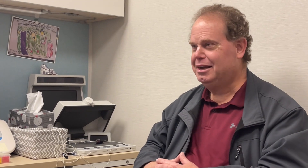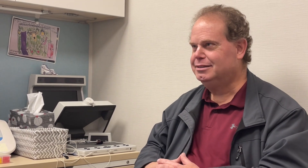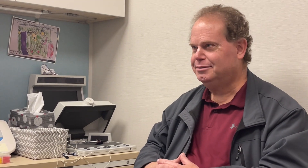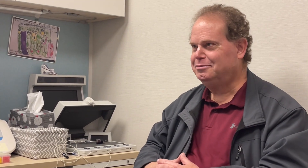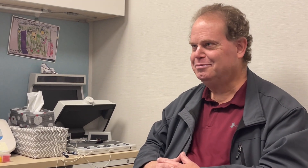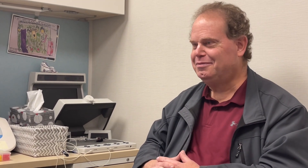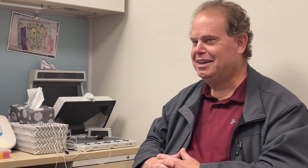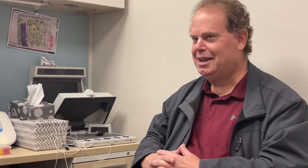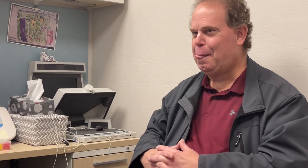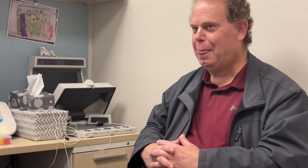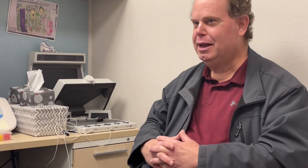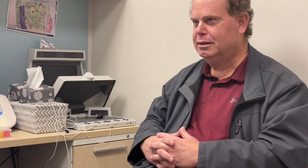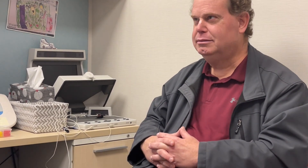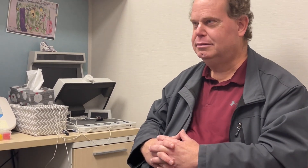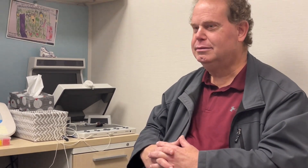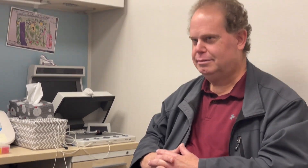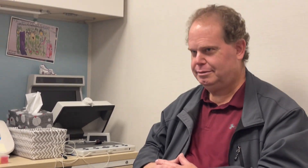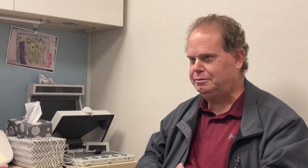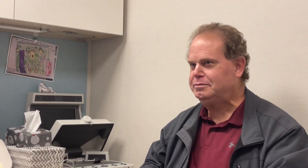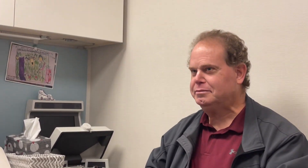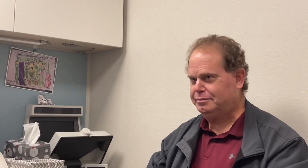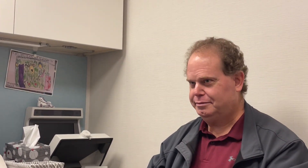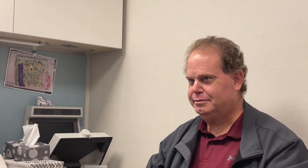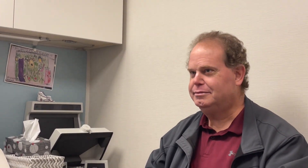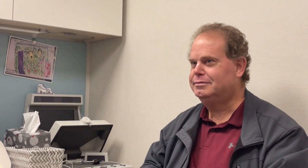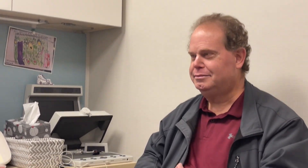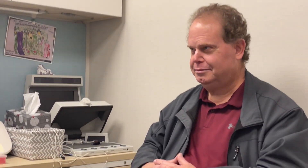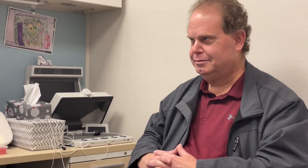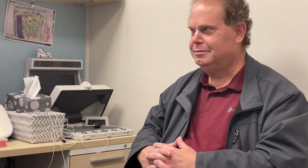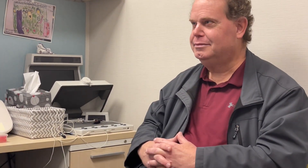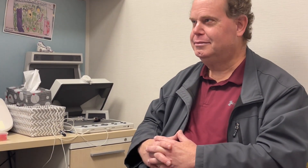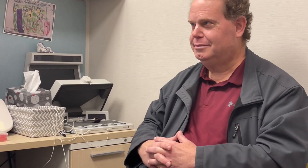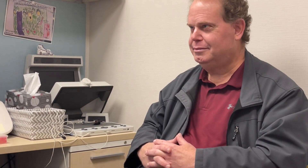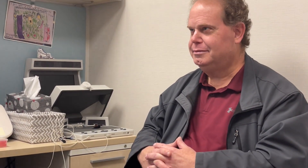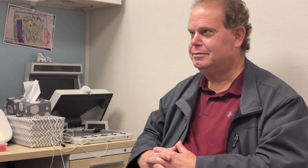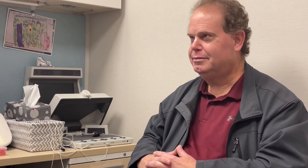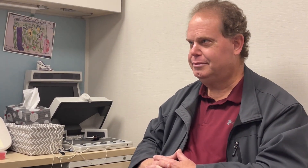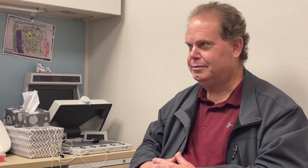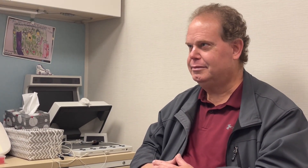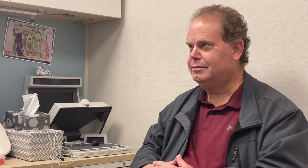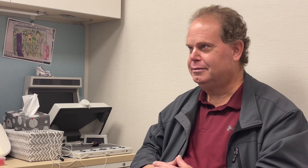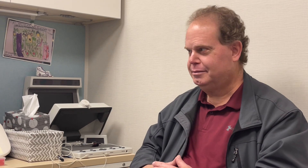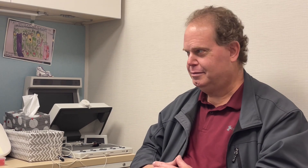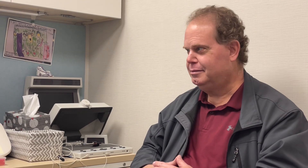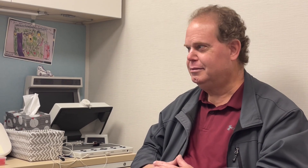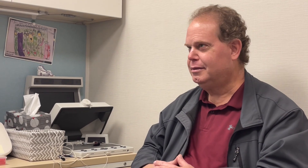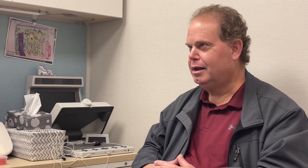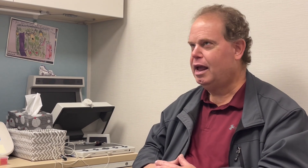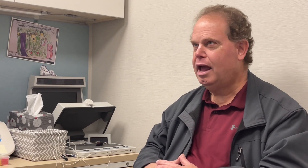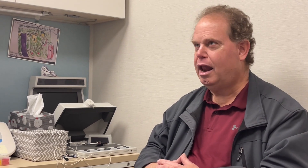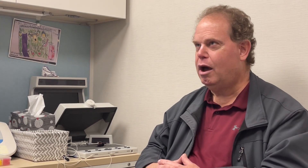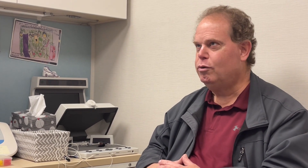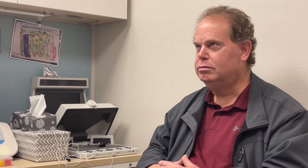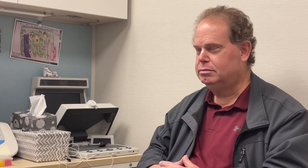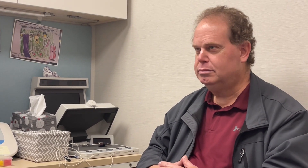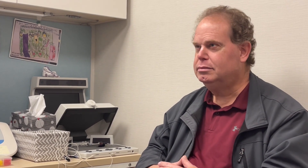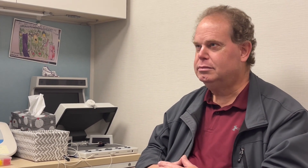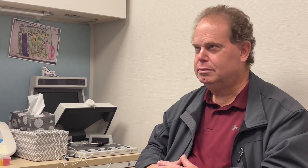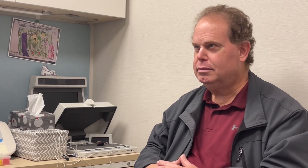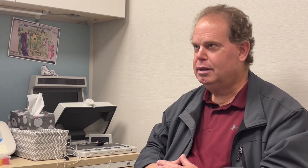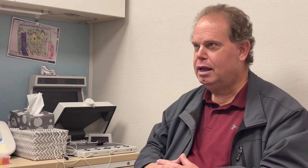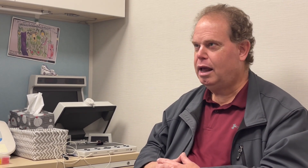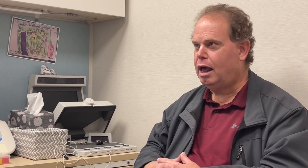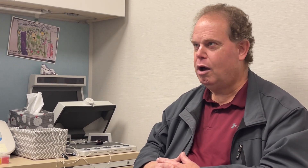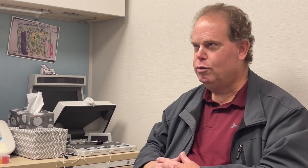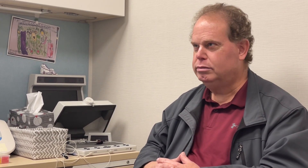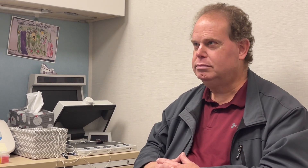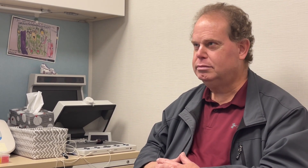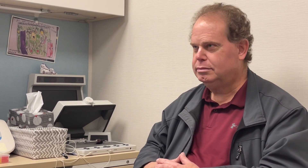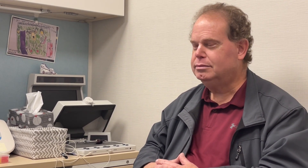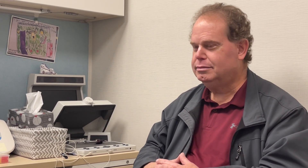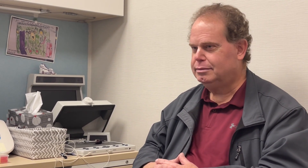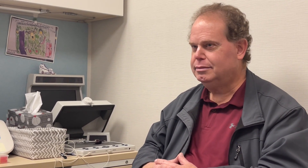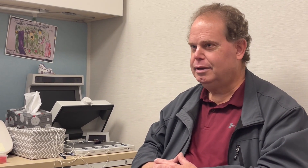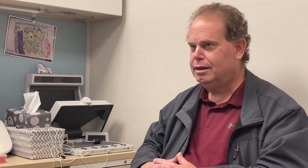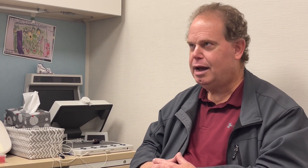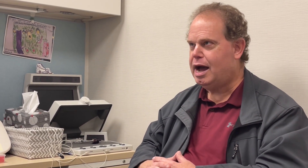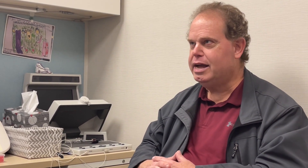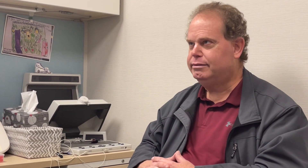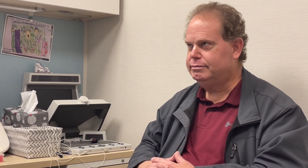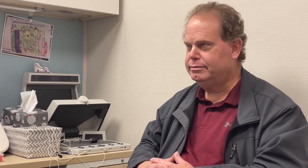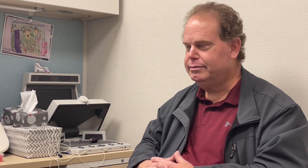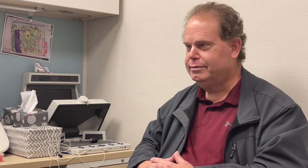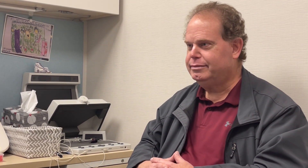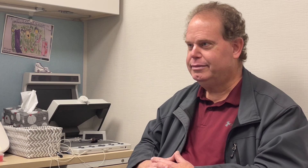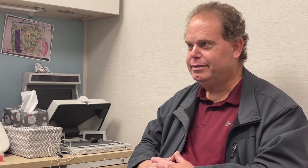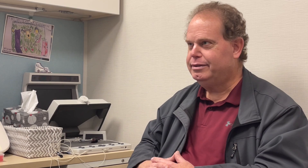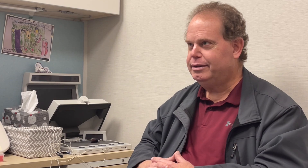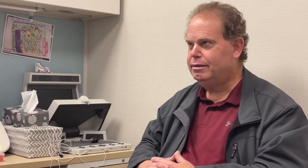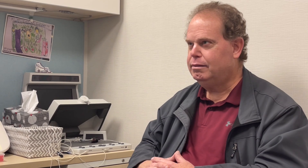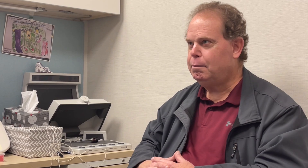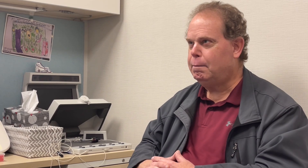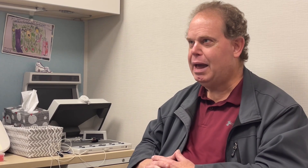is good that's good that's awesome you're doing great looking great hello hello hi is it weird